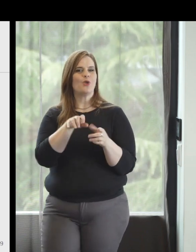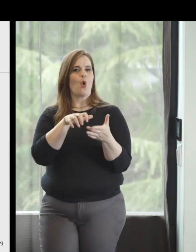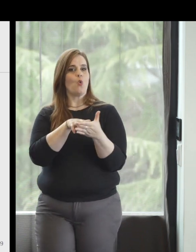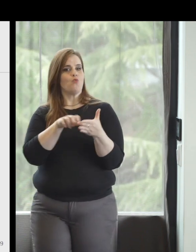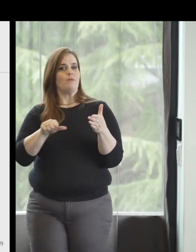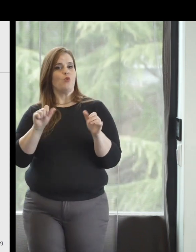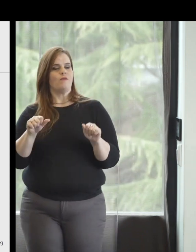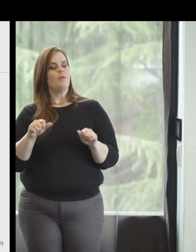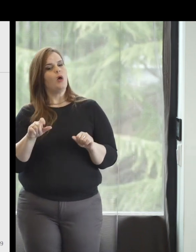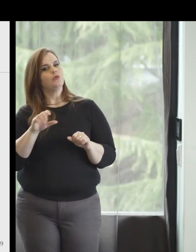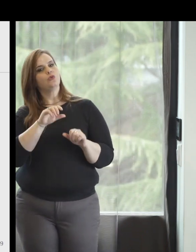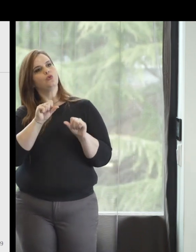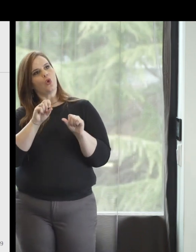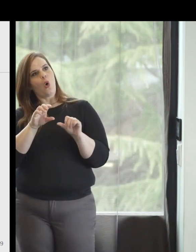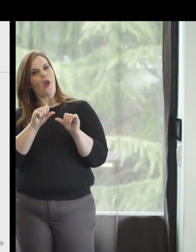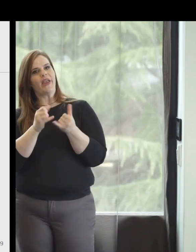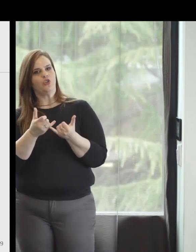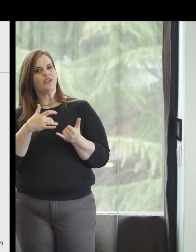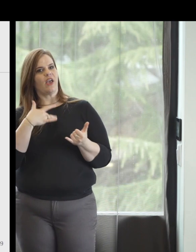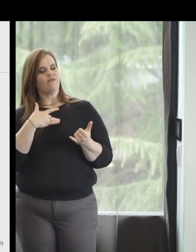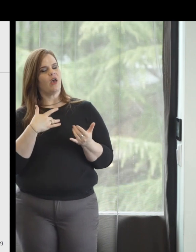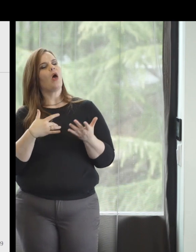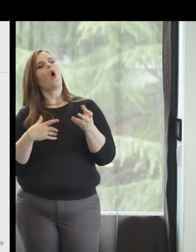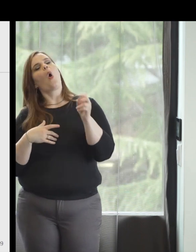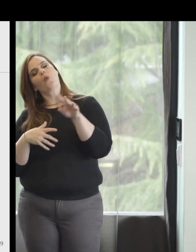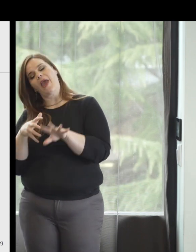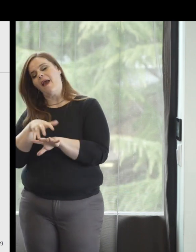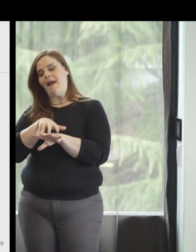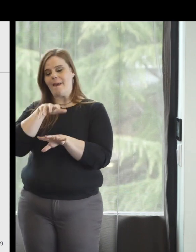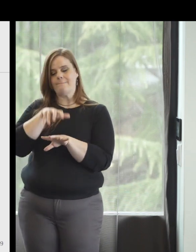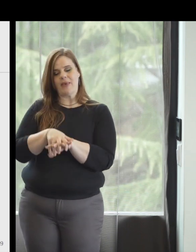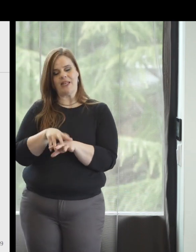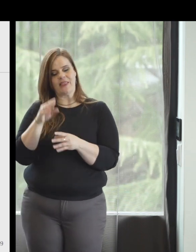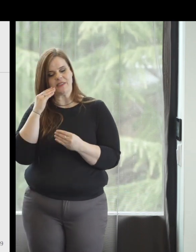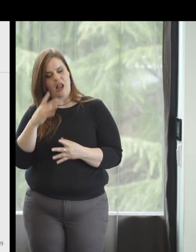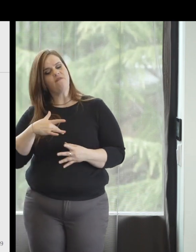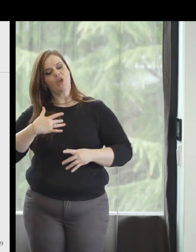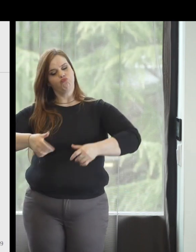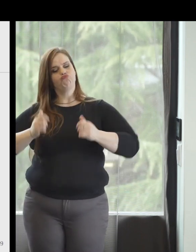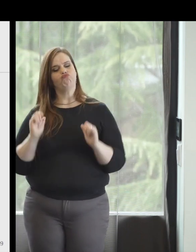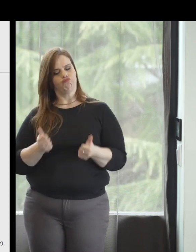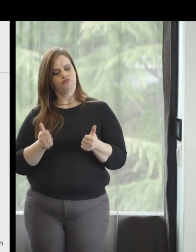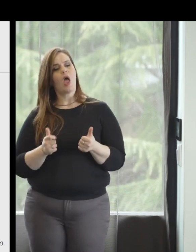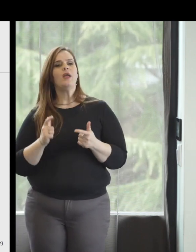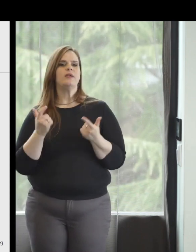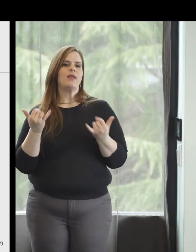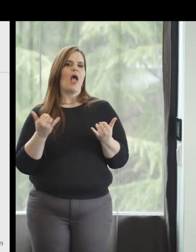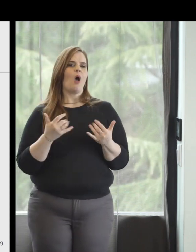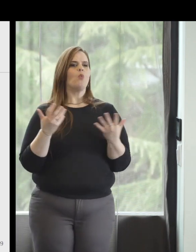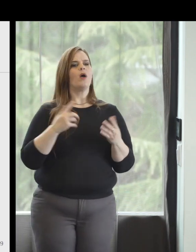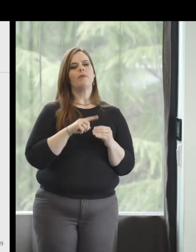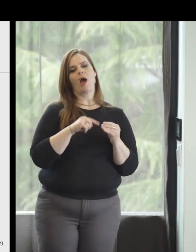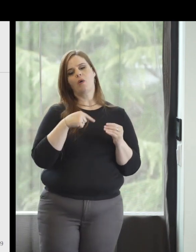confidence that okay I vetted this data. Feel good about it, now what about all these downstream consumption